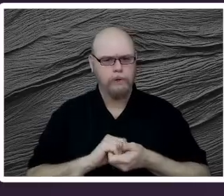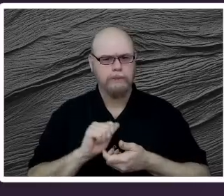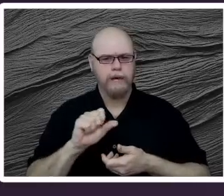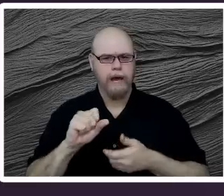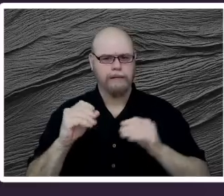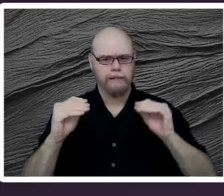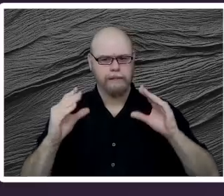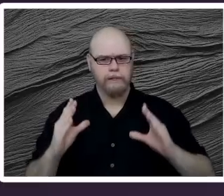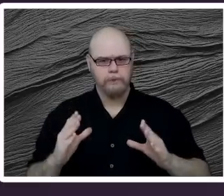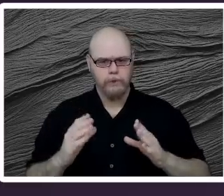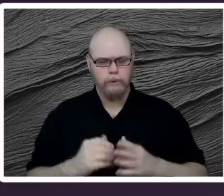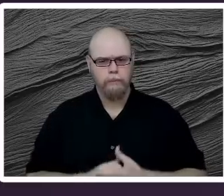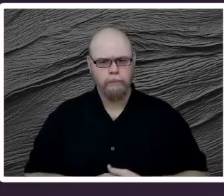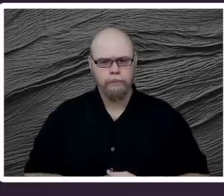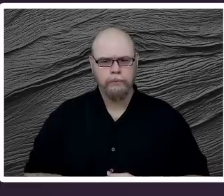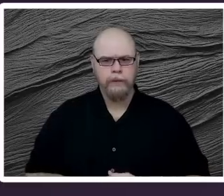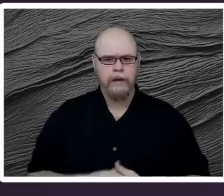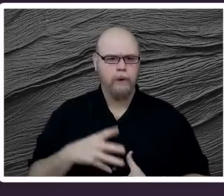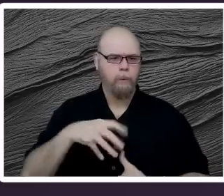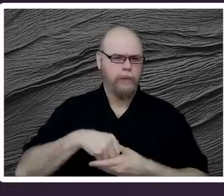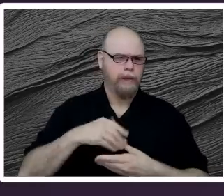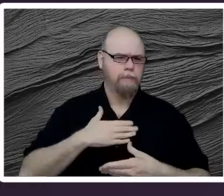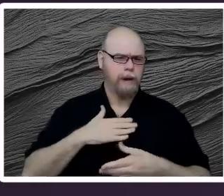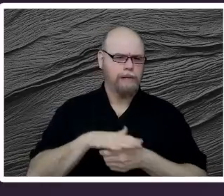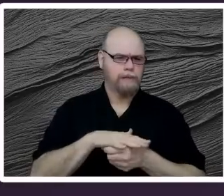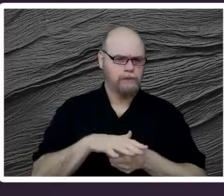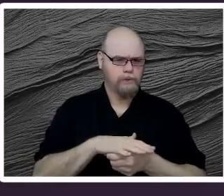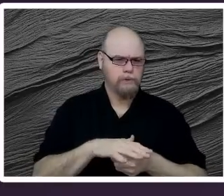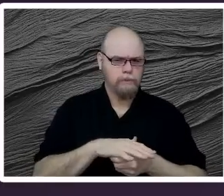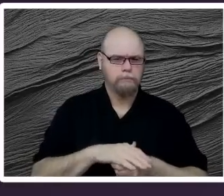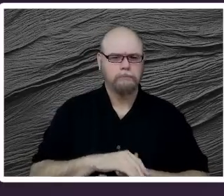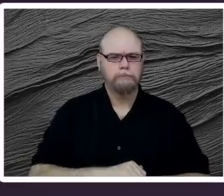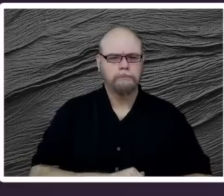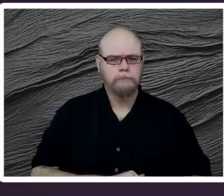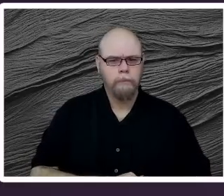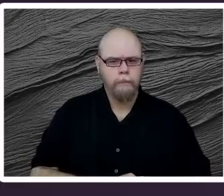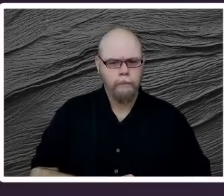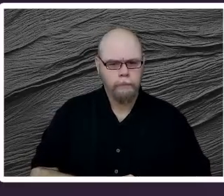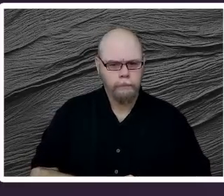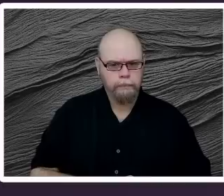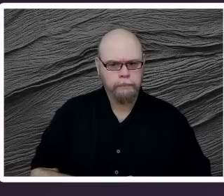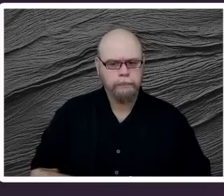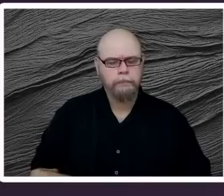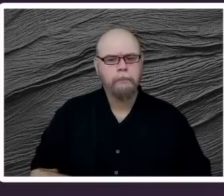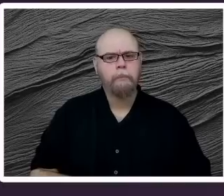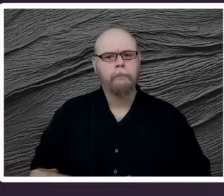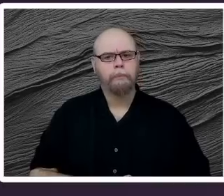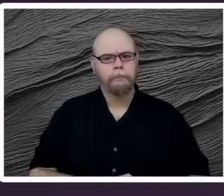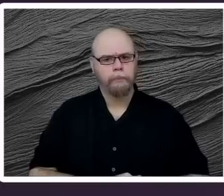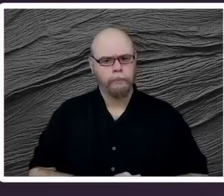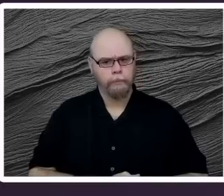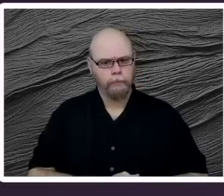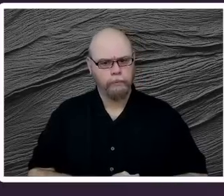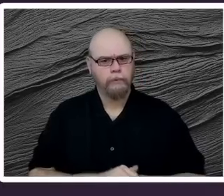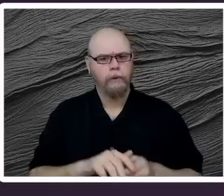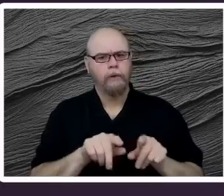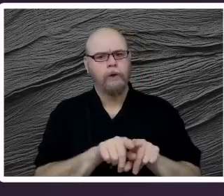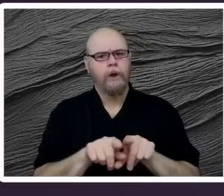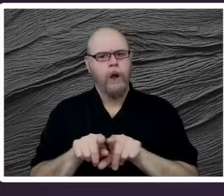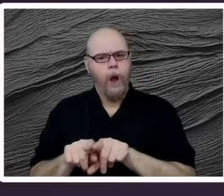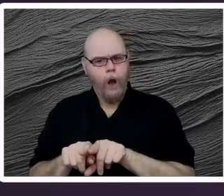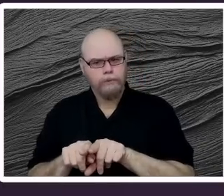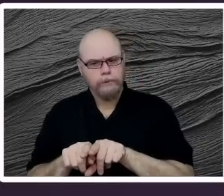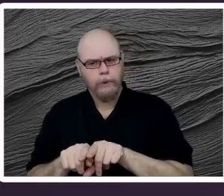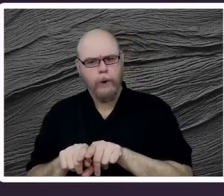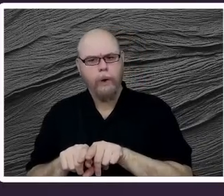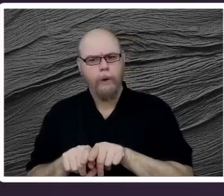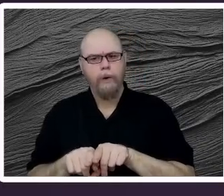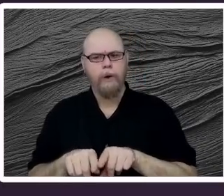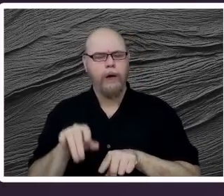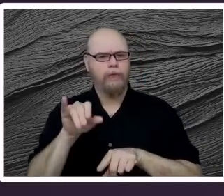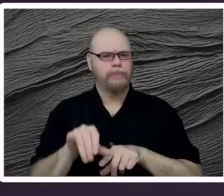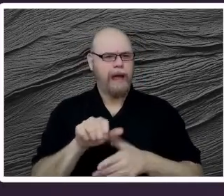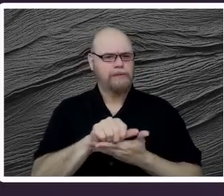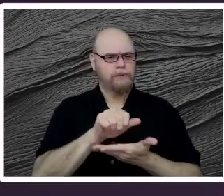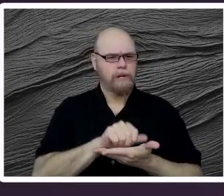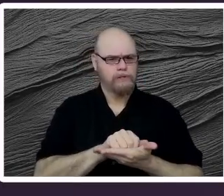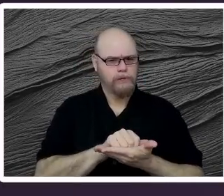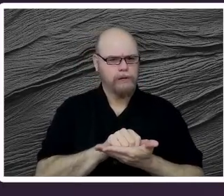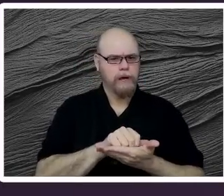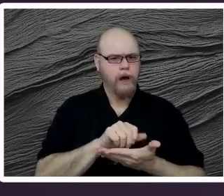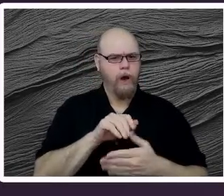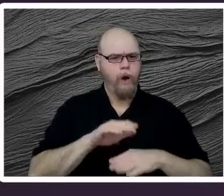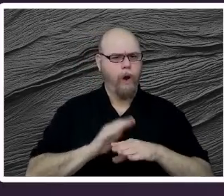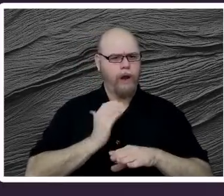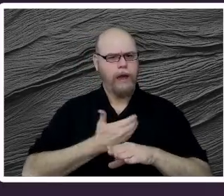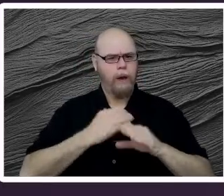in my district. And also, that is an agenda in our teacher evaluation. We -- they want to know,